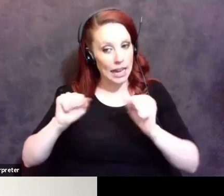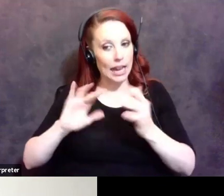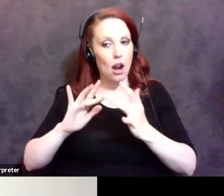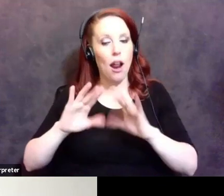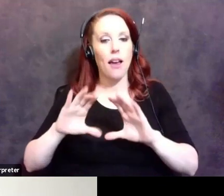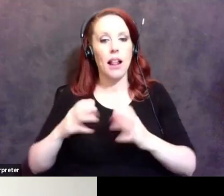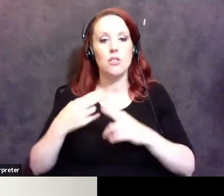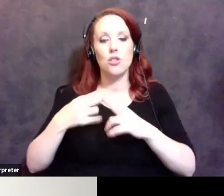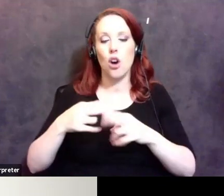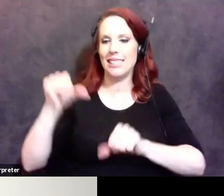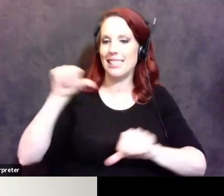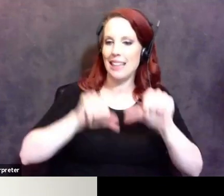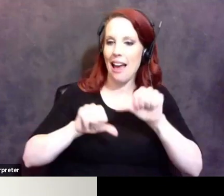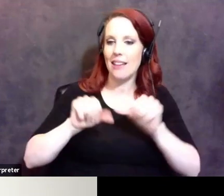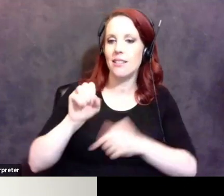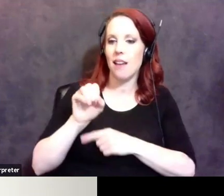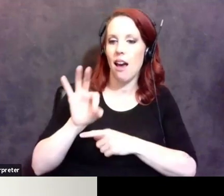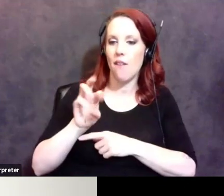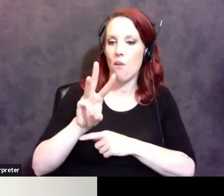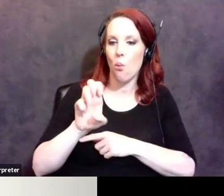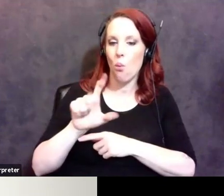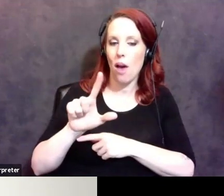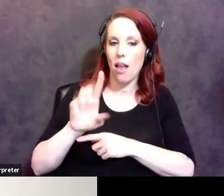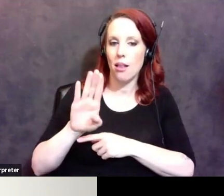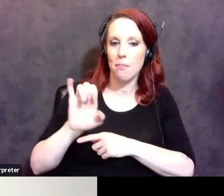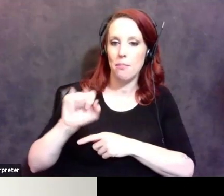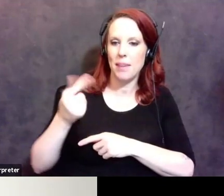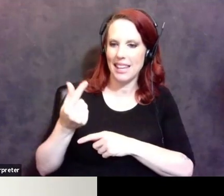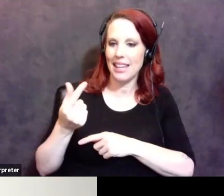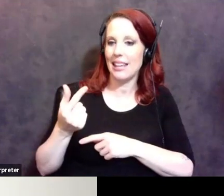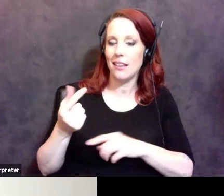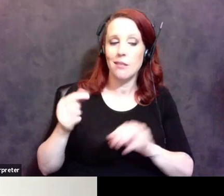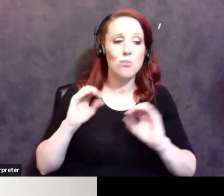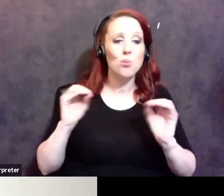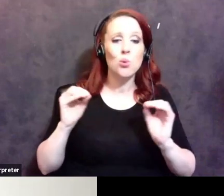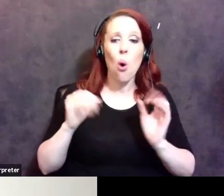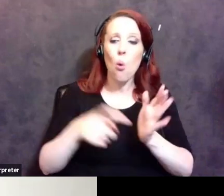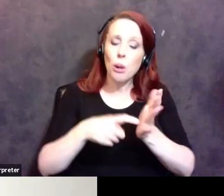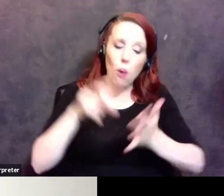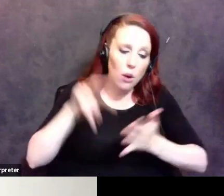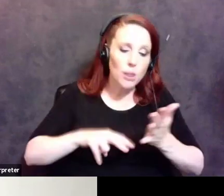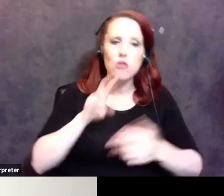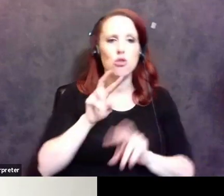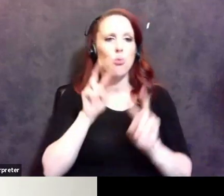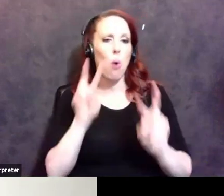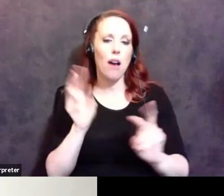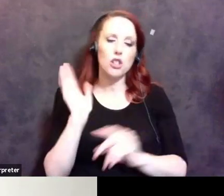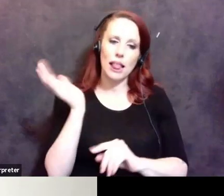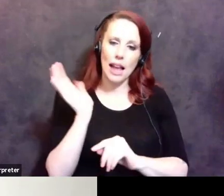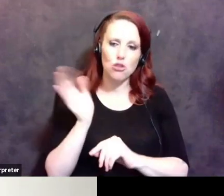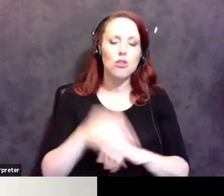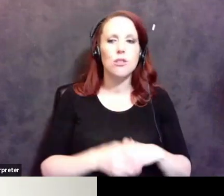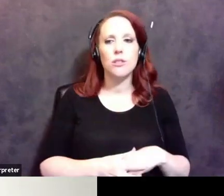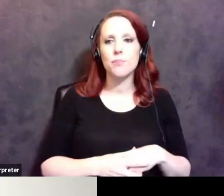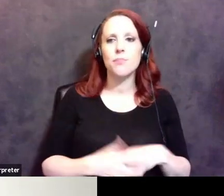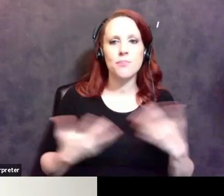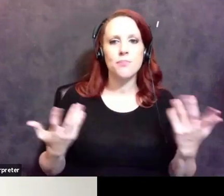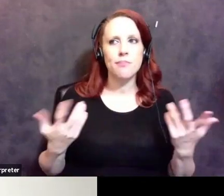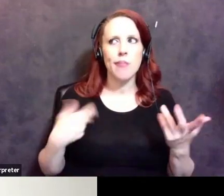known as the happiness course at Yale. There is no required reading. You just watch the lectures and I am on week six. I did